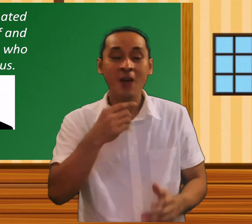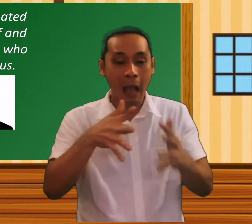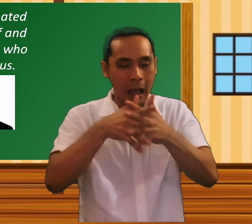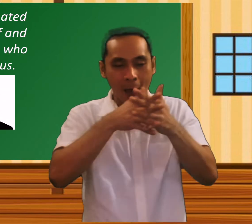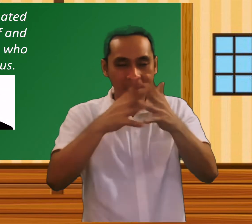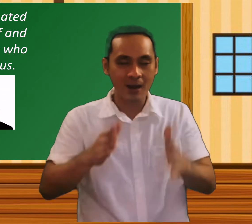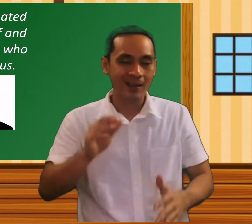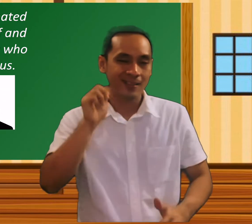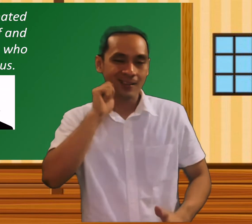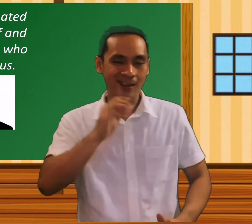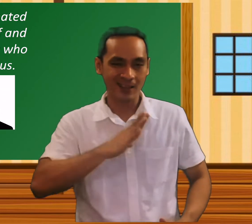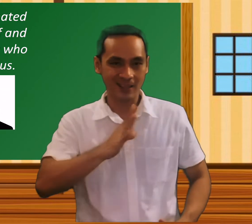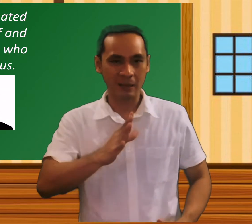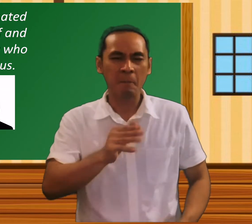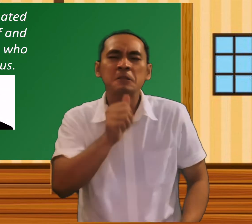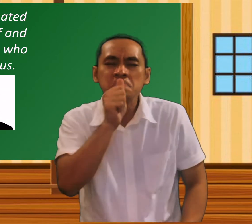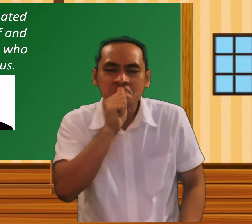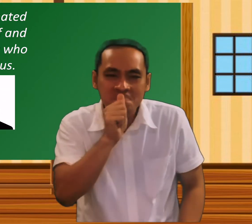who chose to remain anonymous